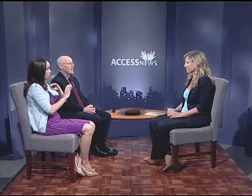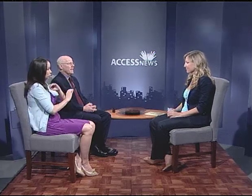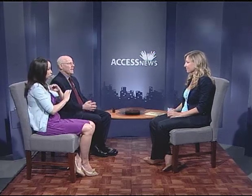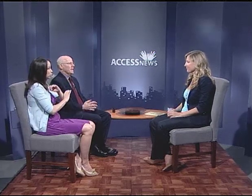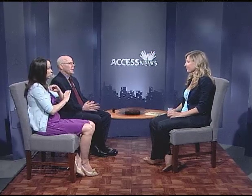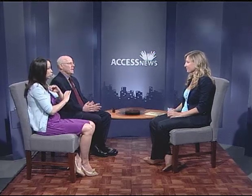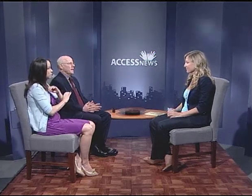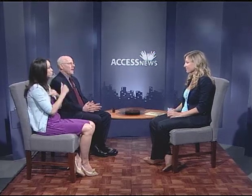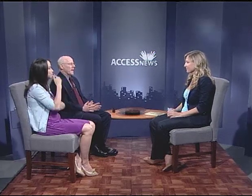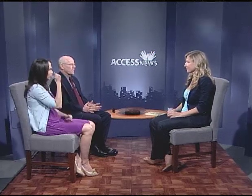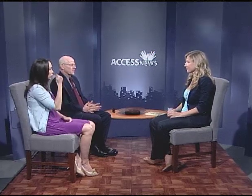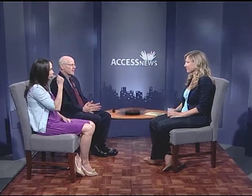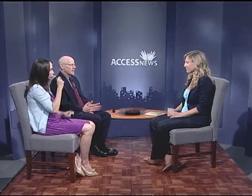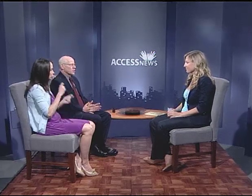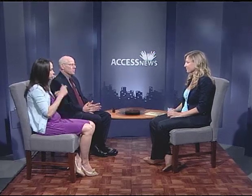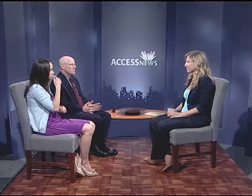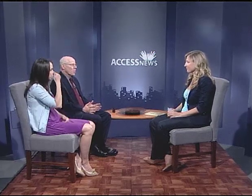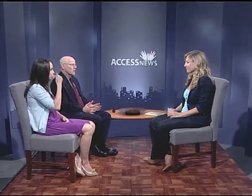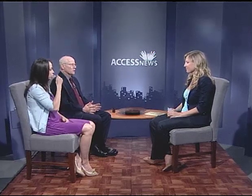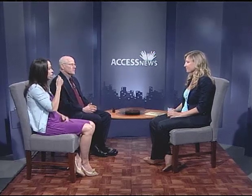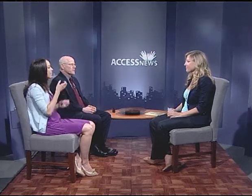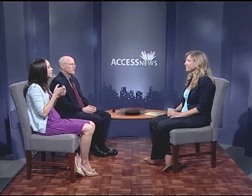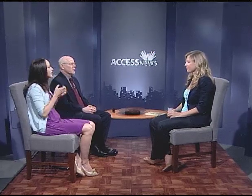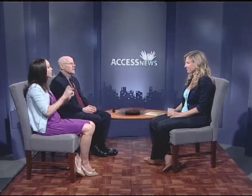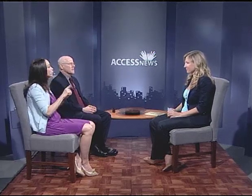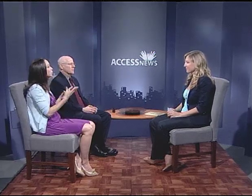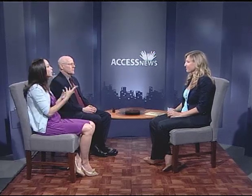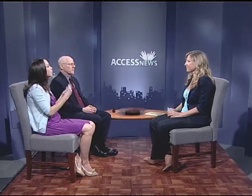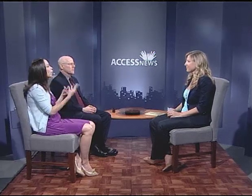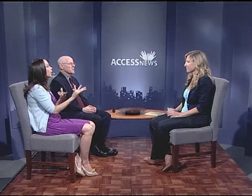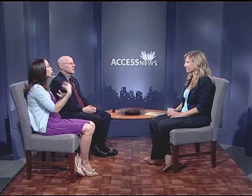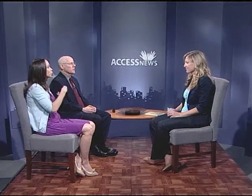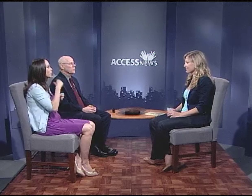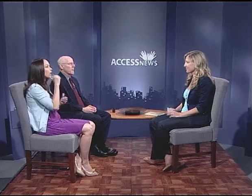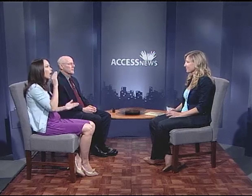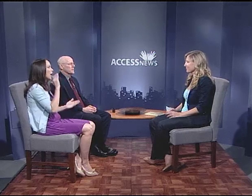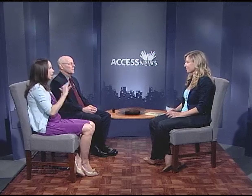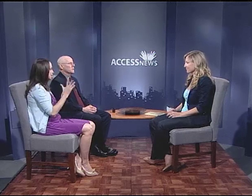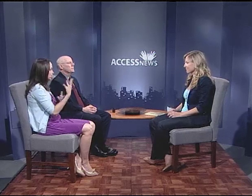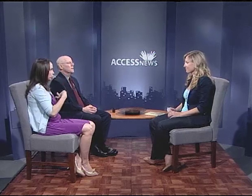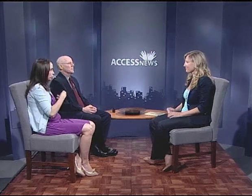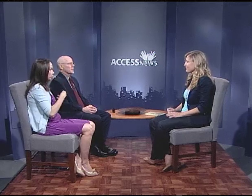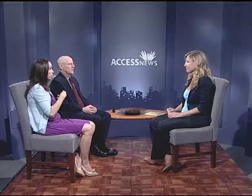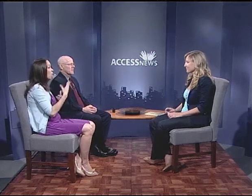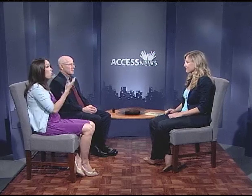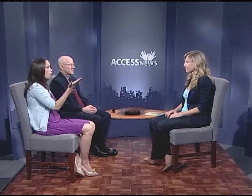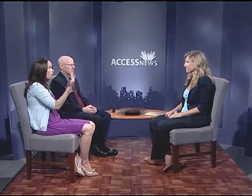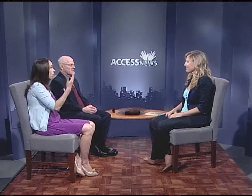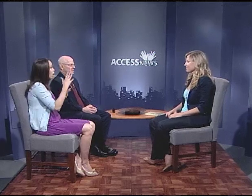The effort is to be more inclusive, not less inclusive. To include woman, to include people of color and so forth,